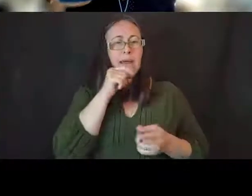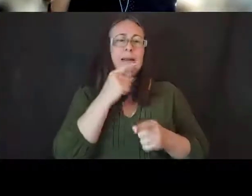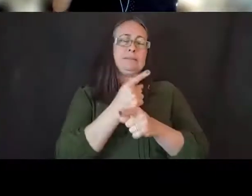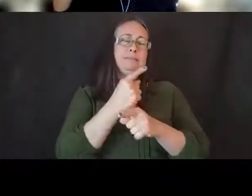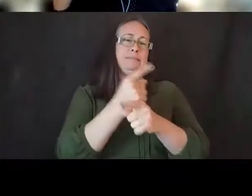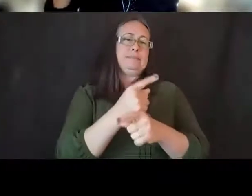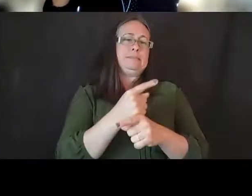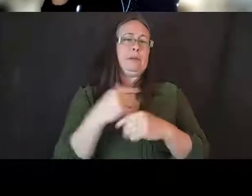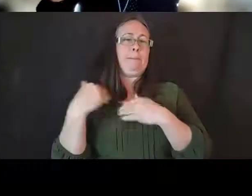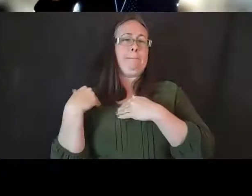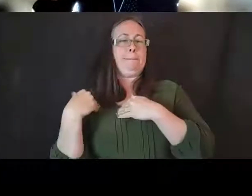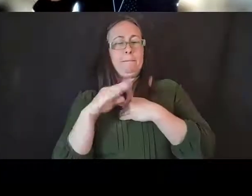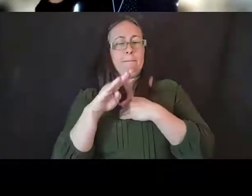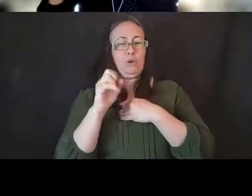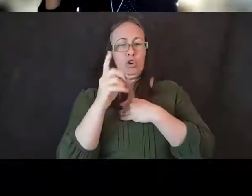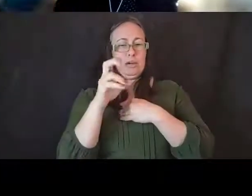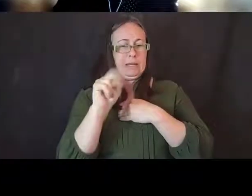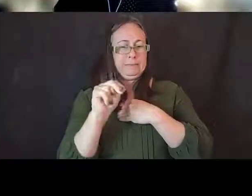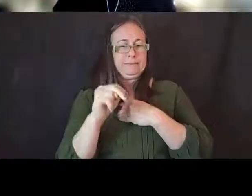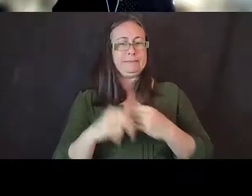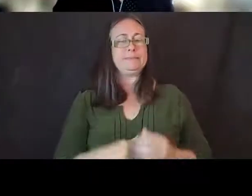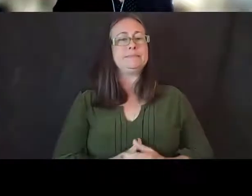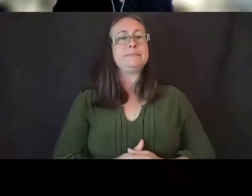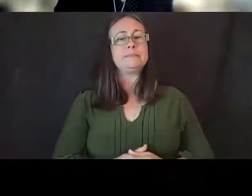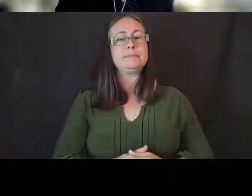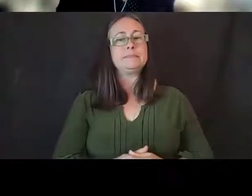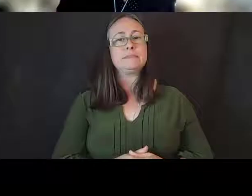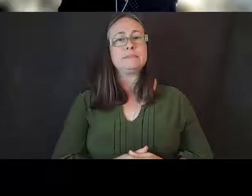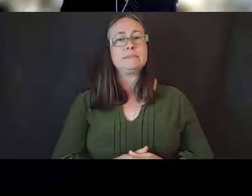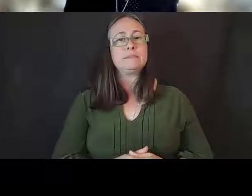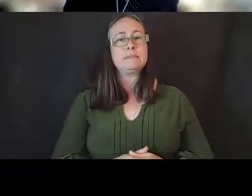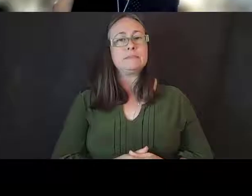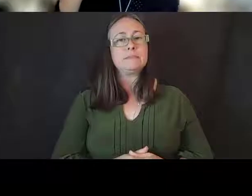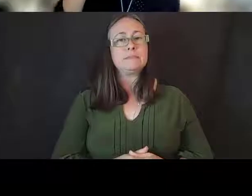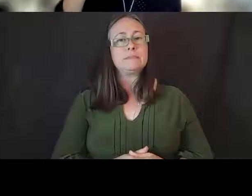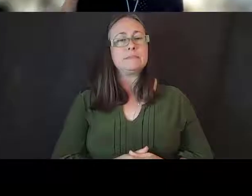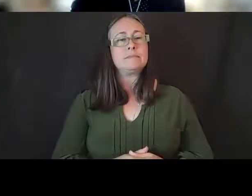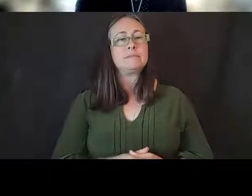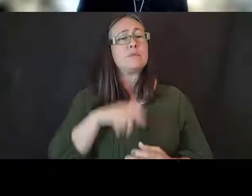Okay. All right. So there were four areas of clarification.